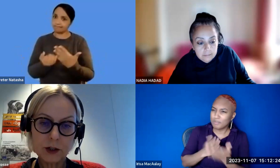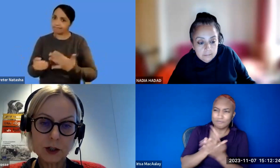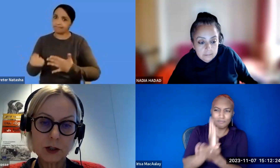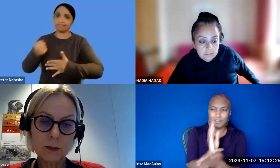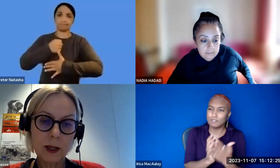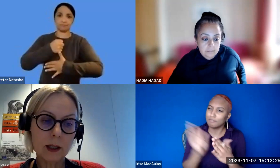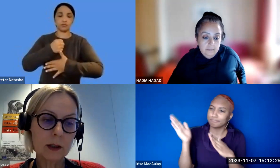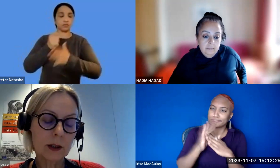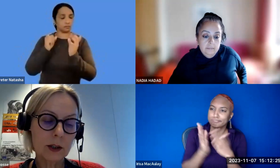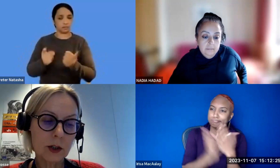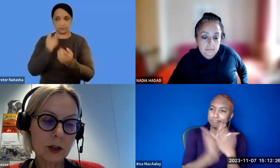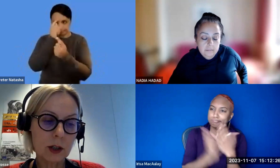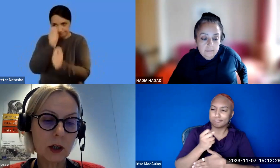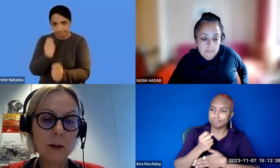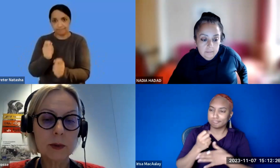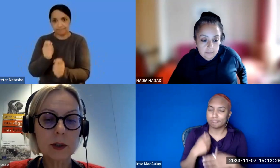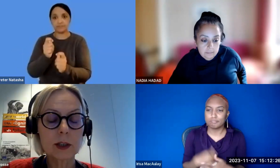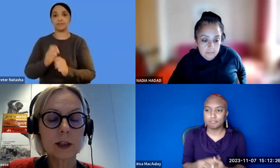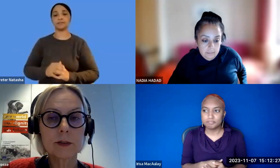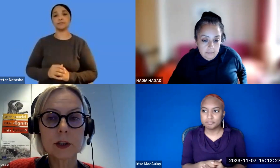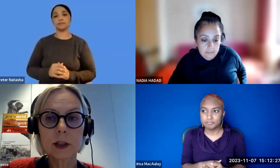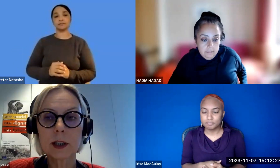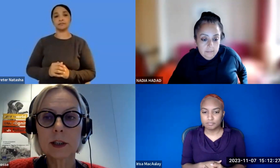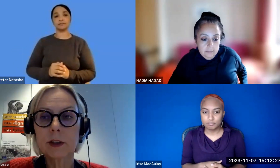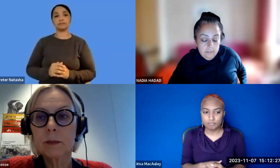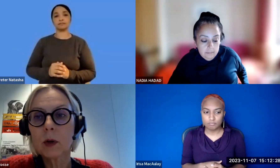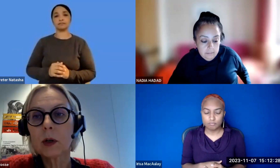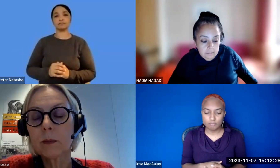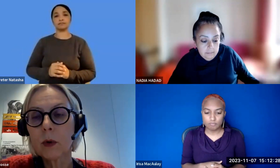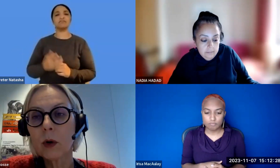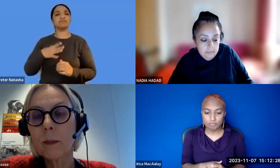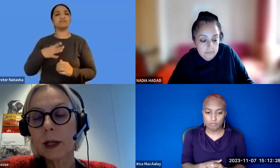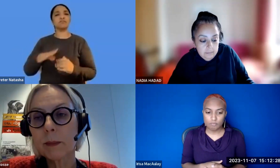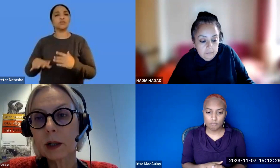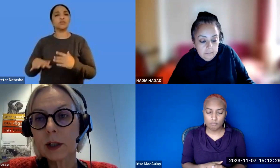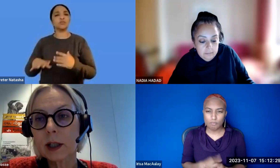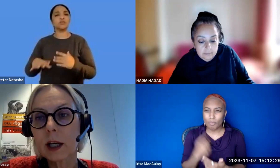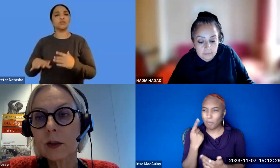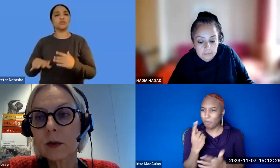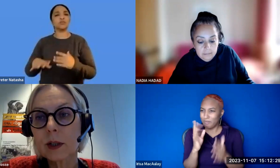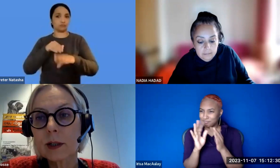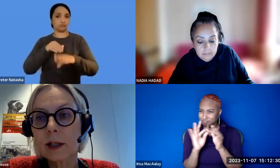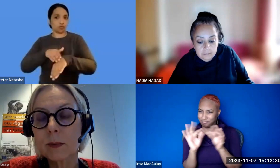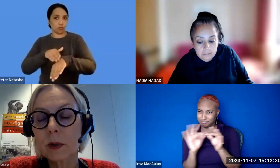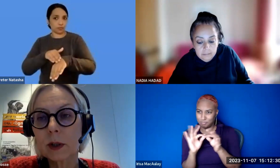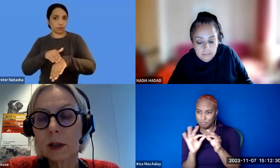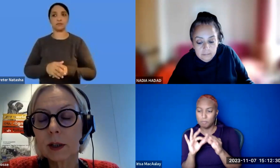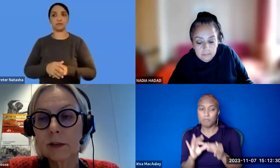Just to make an additional comment here, we are living more and more, in many partner countries,